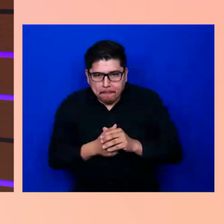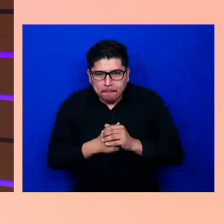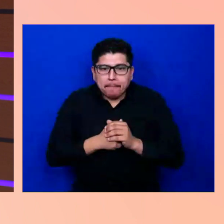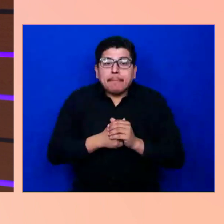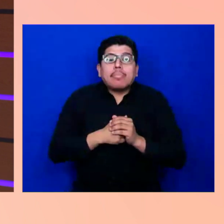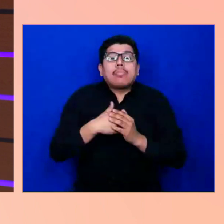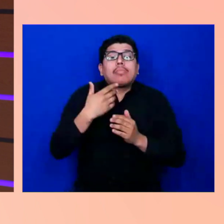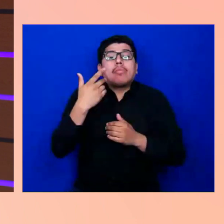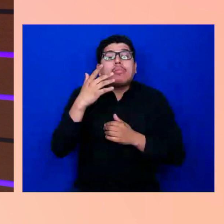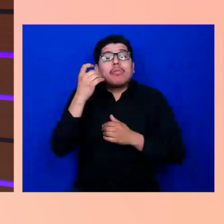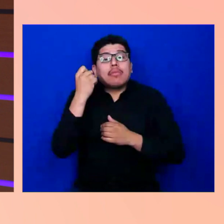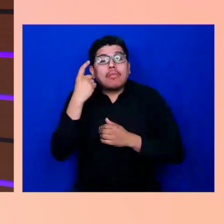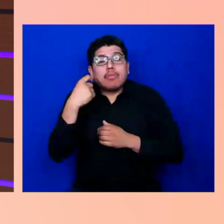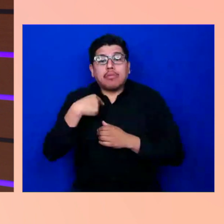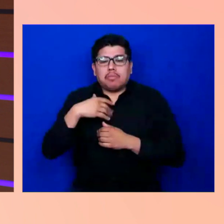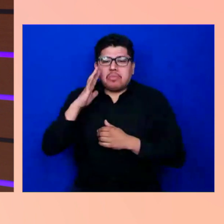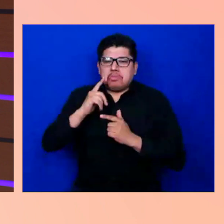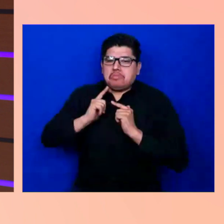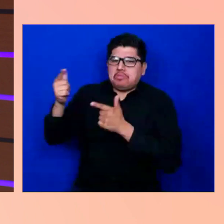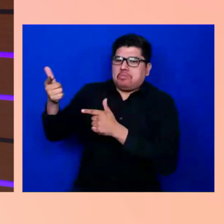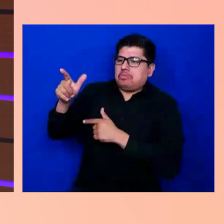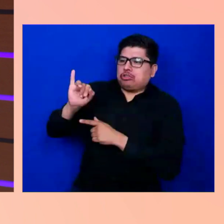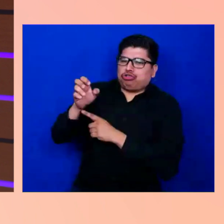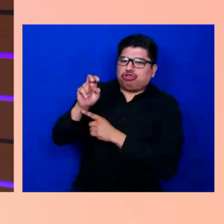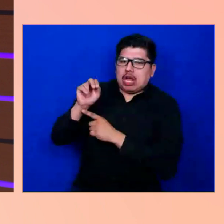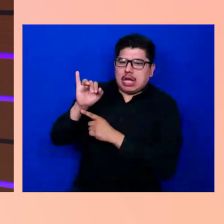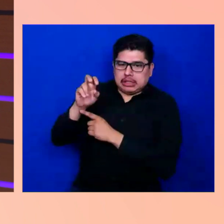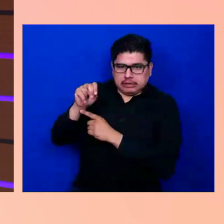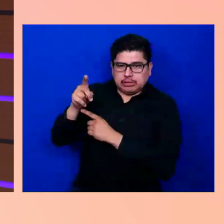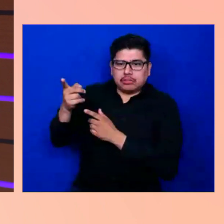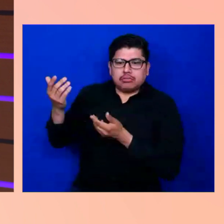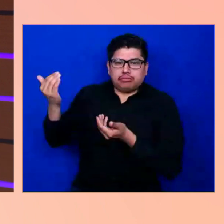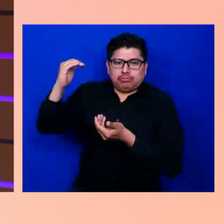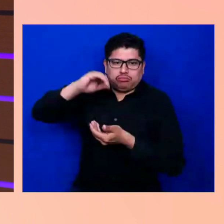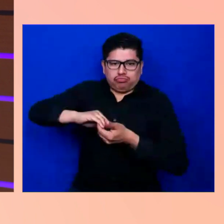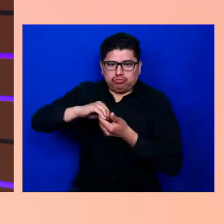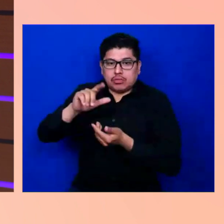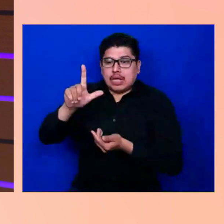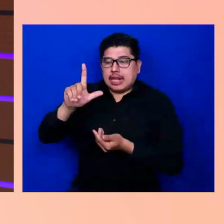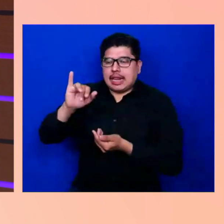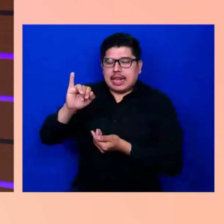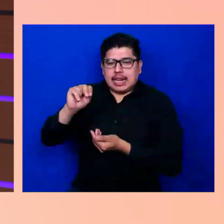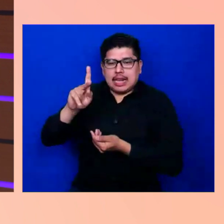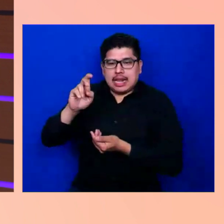who's one of our partners over at LinkedIn, to tell us about how he and his team are using